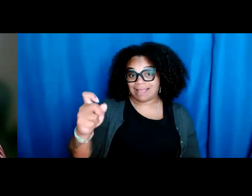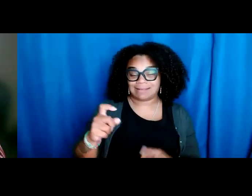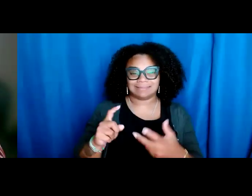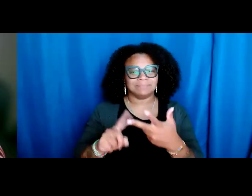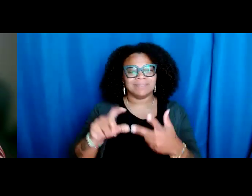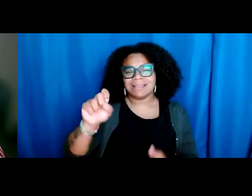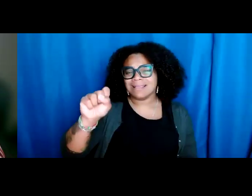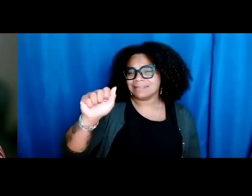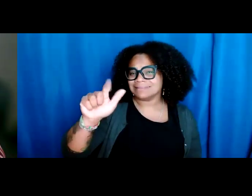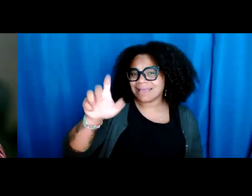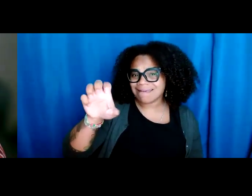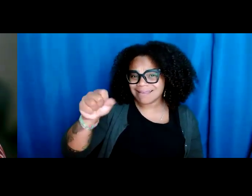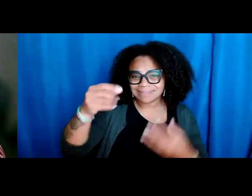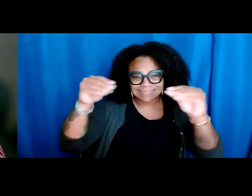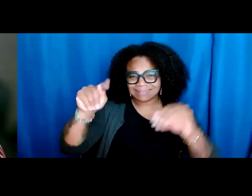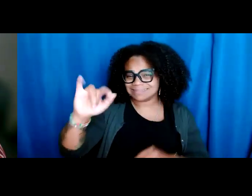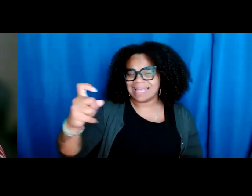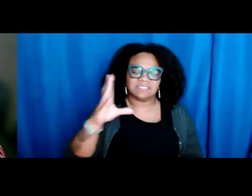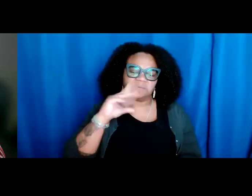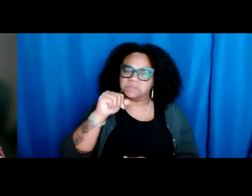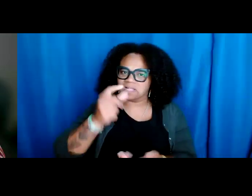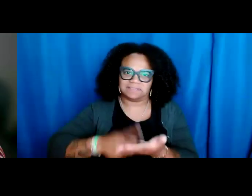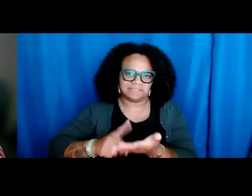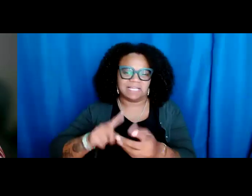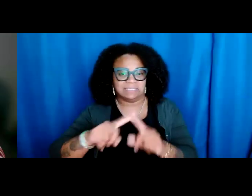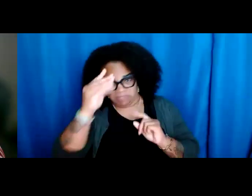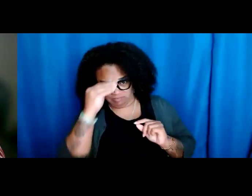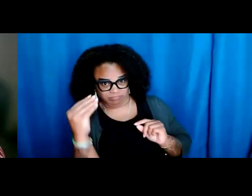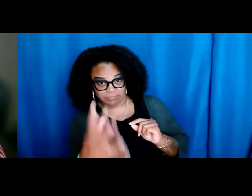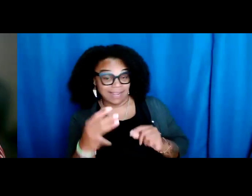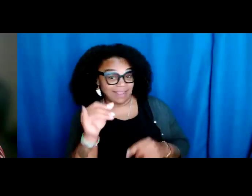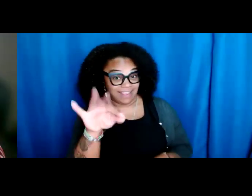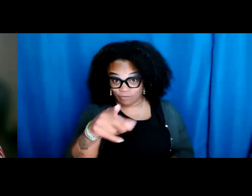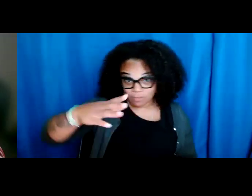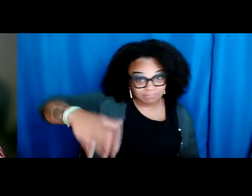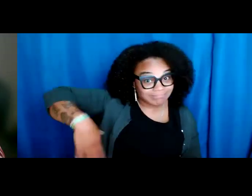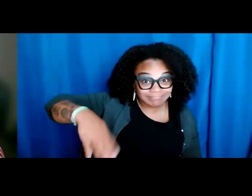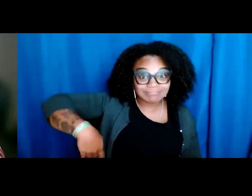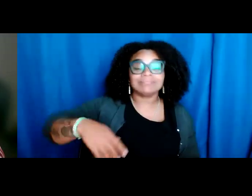but what I will tell you is that if you have not already done so, you need to contact your